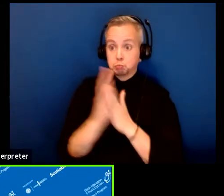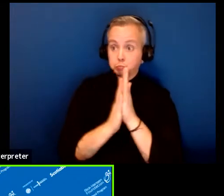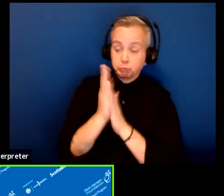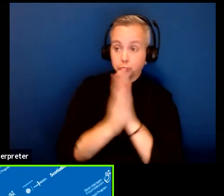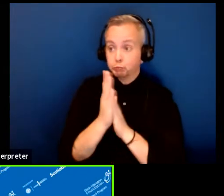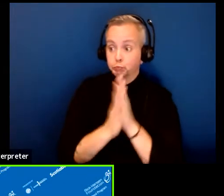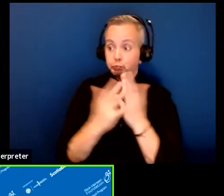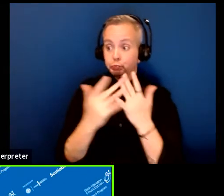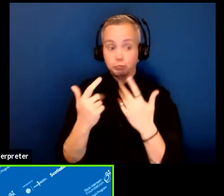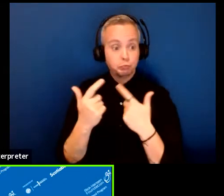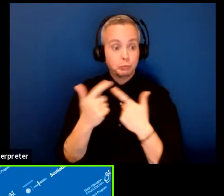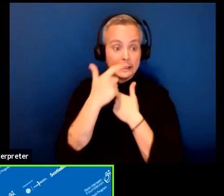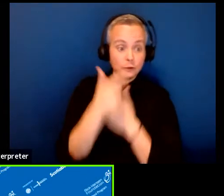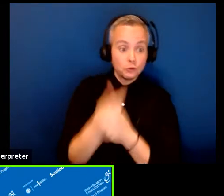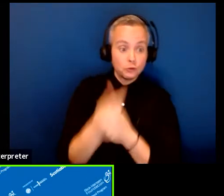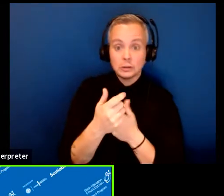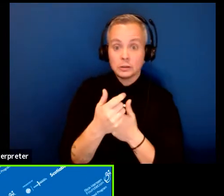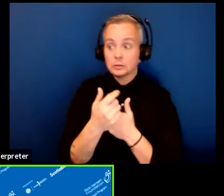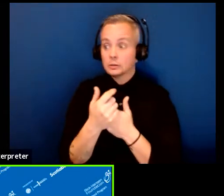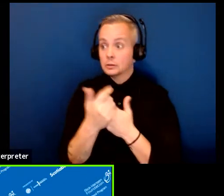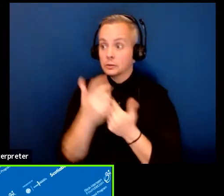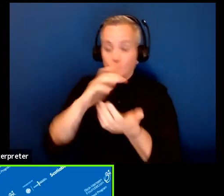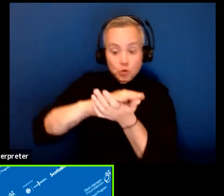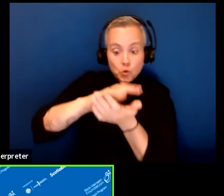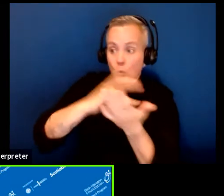MORE ABOUT THE SCHOOL'S PROGRAM, YOU CAN E-MAIL US AT